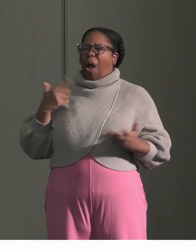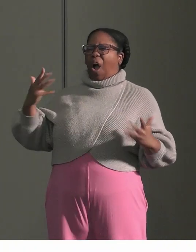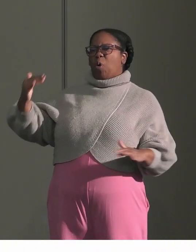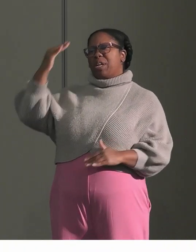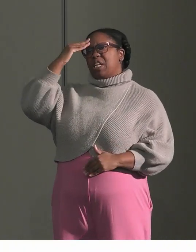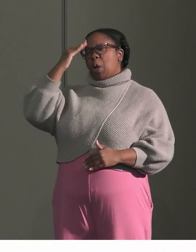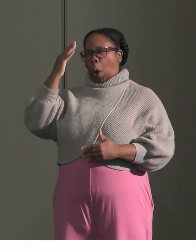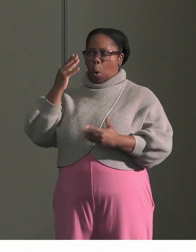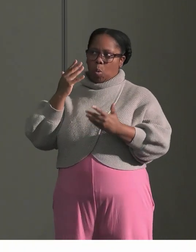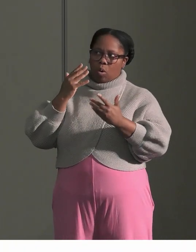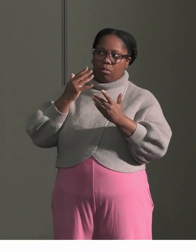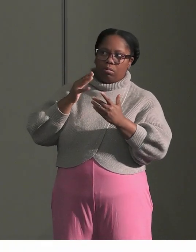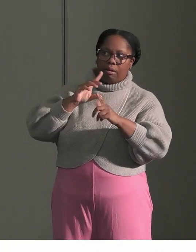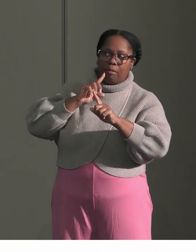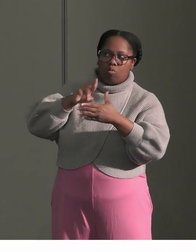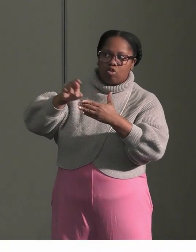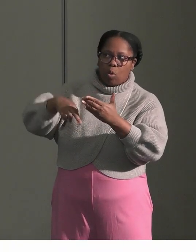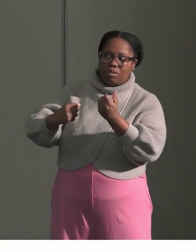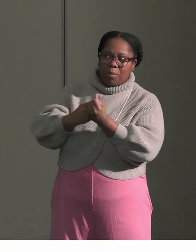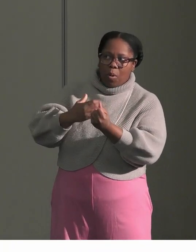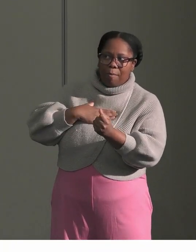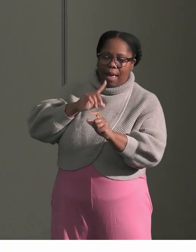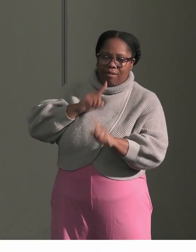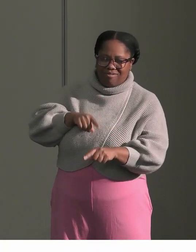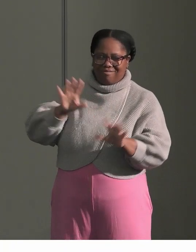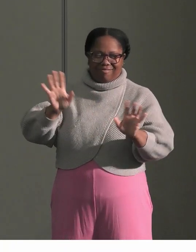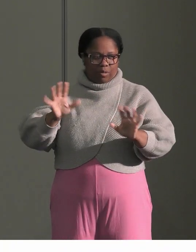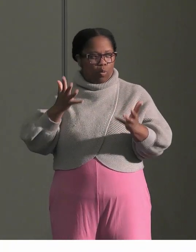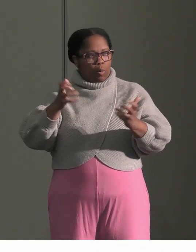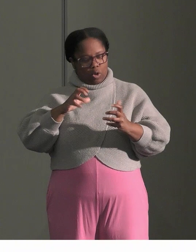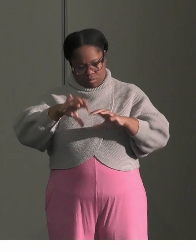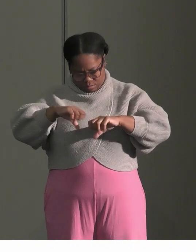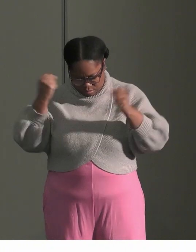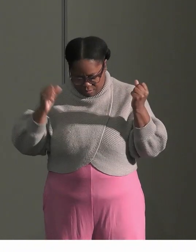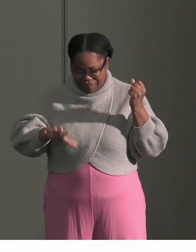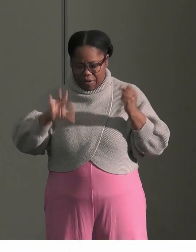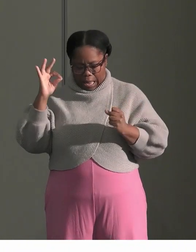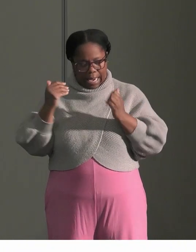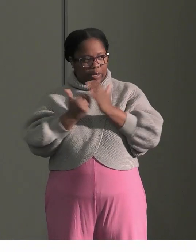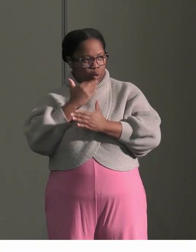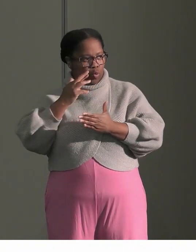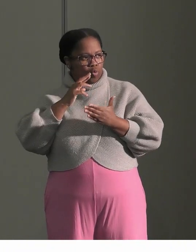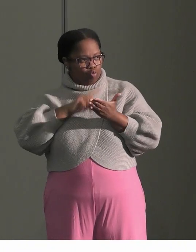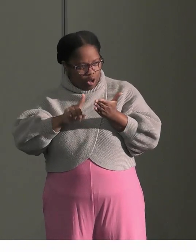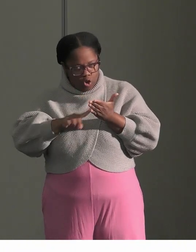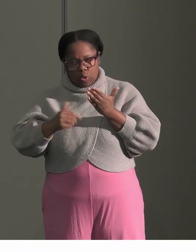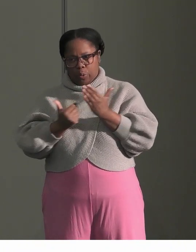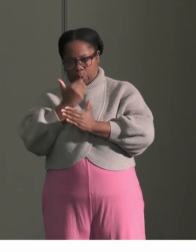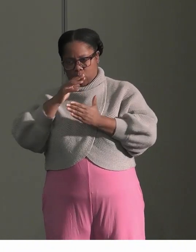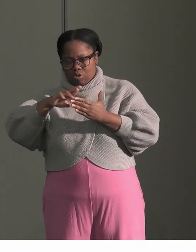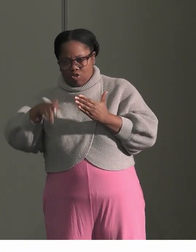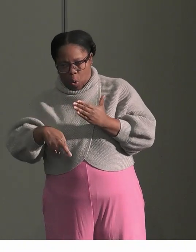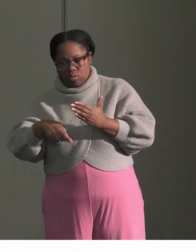to uncover and answer the questions we have with research. And use it as the powerful tool. And so,